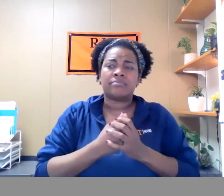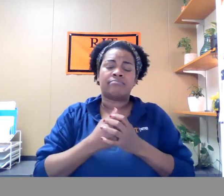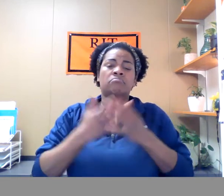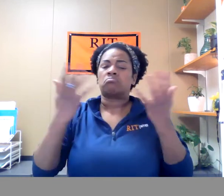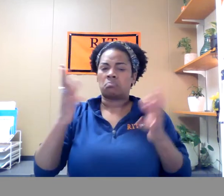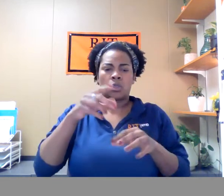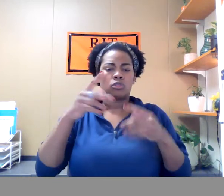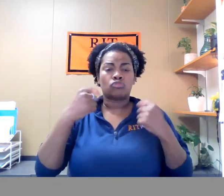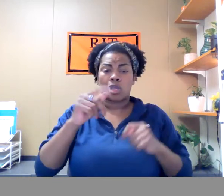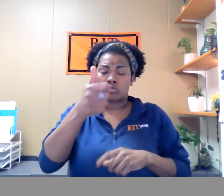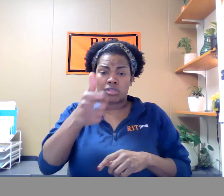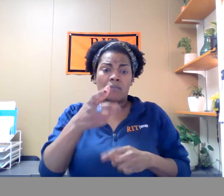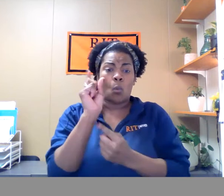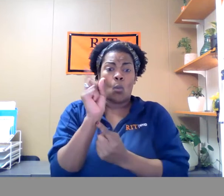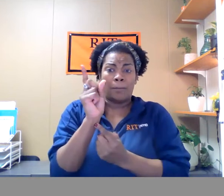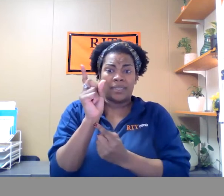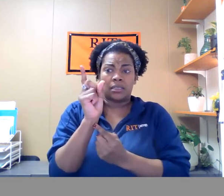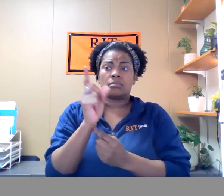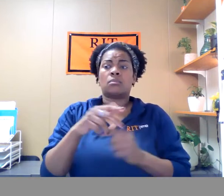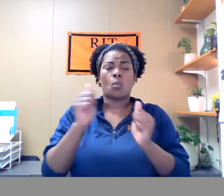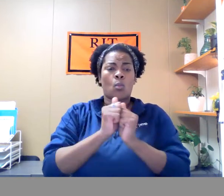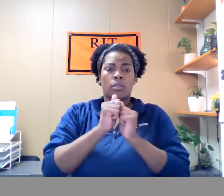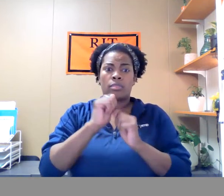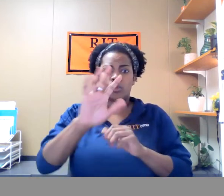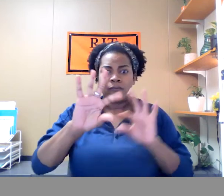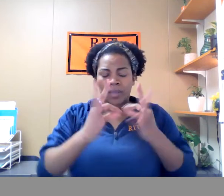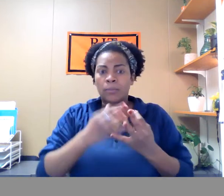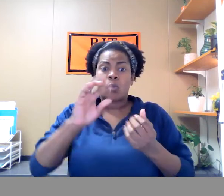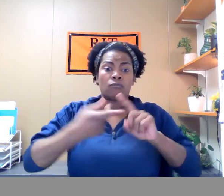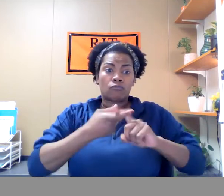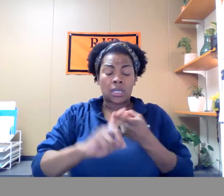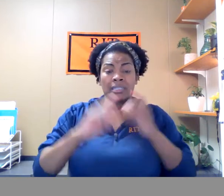"Oh, I really want to present, but I'm so nervous."